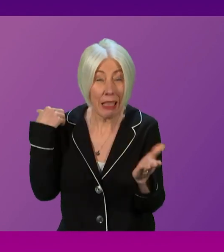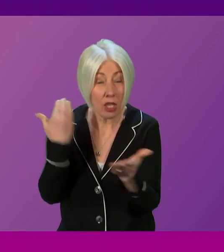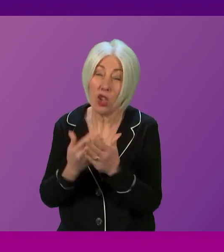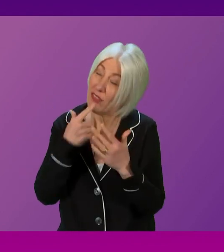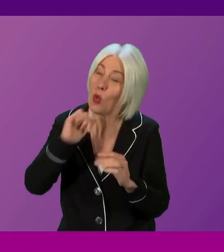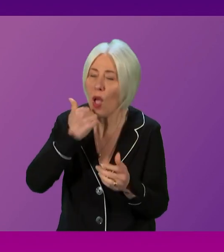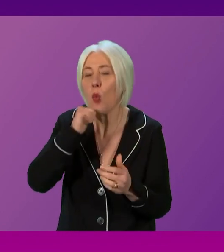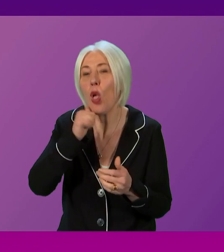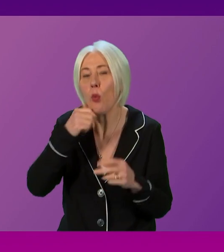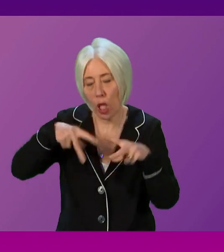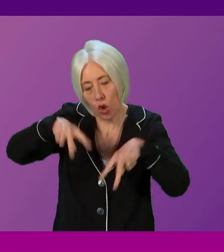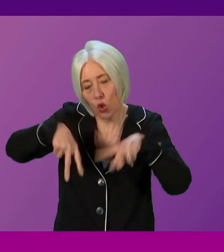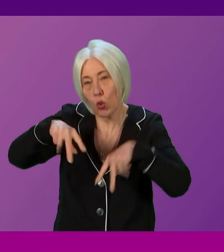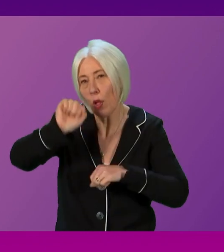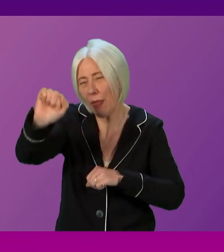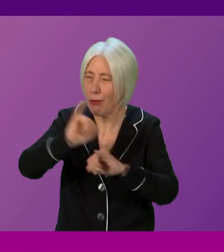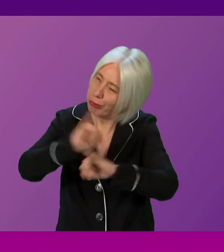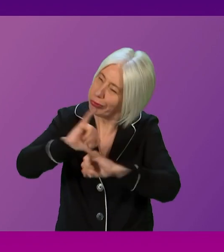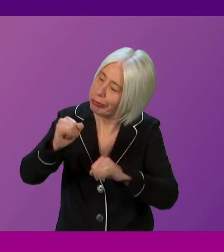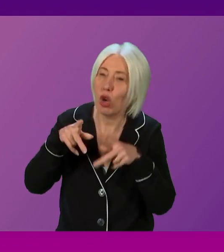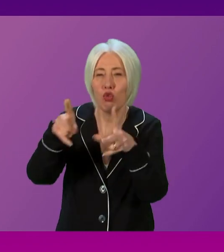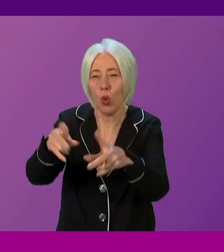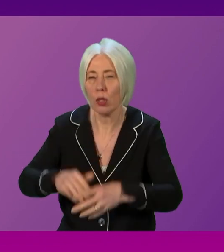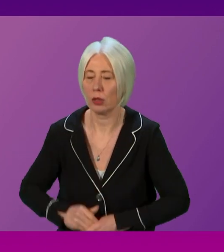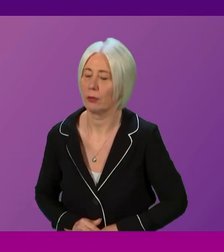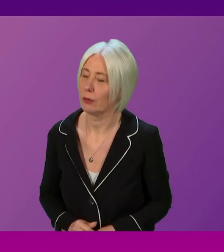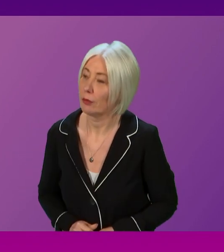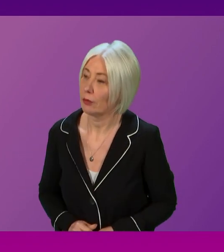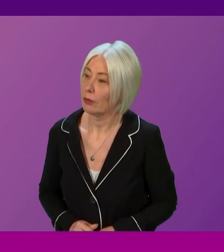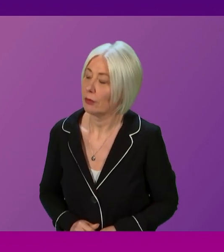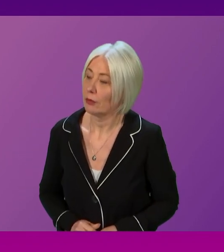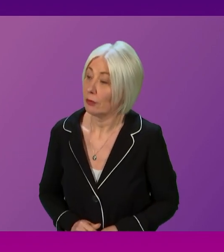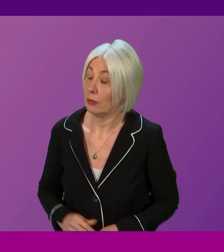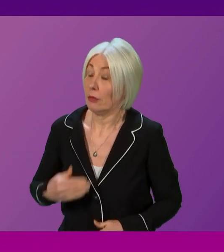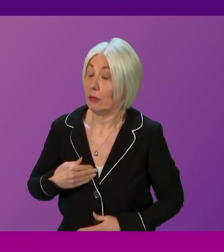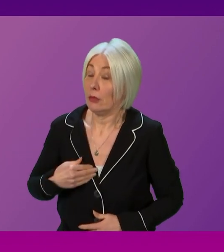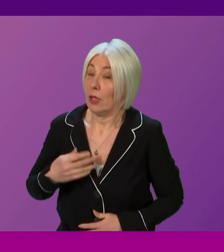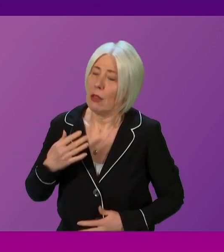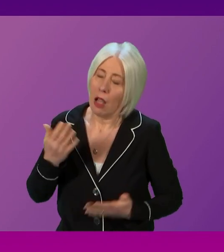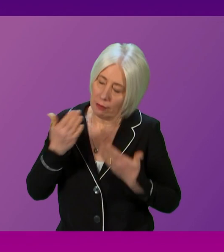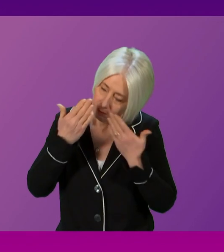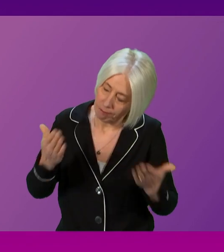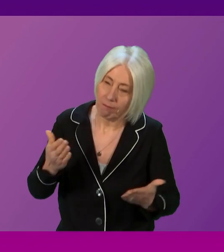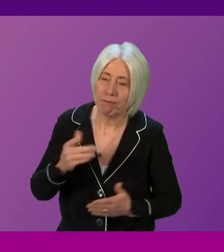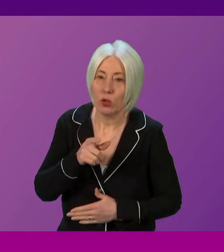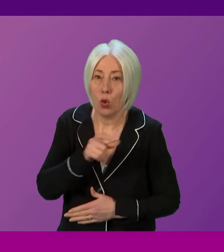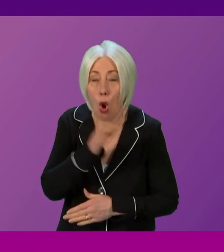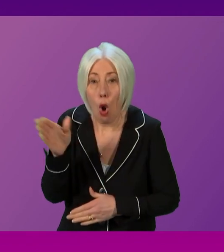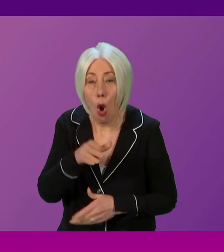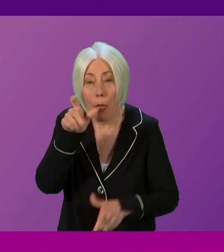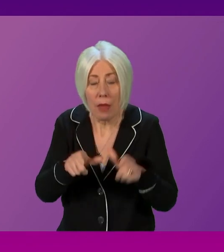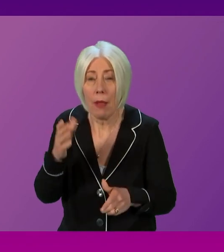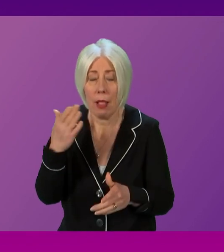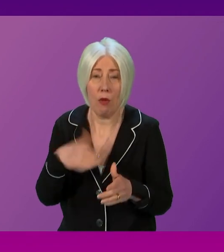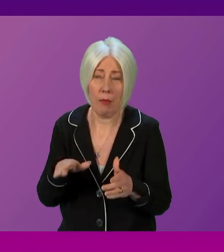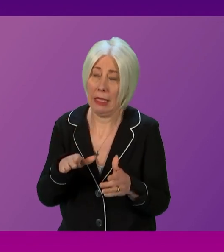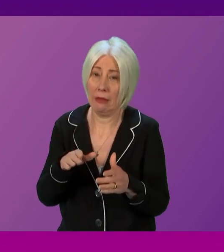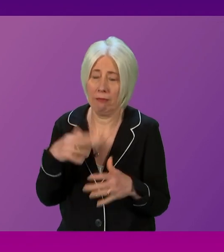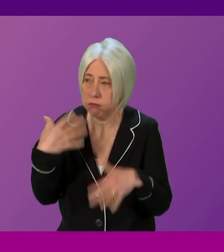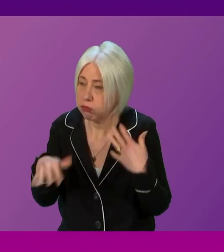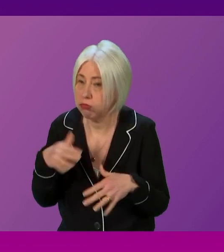First, my thoughts go to everyone who sustains injuries on our roads, and,